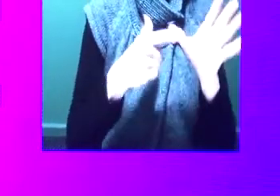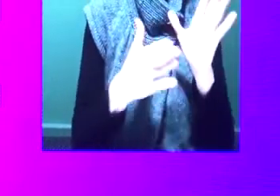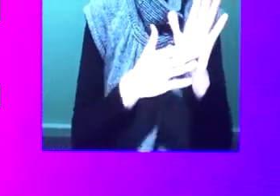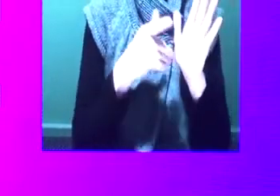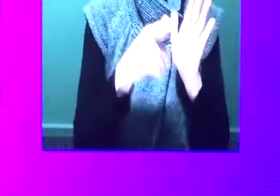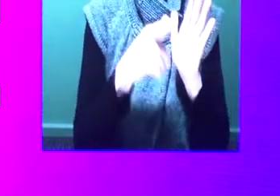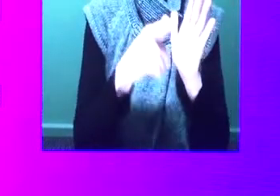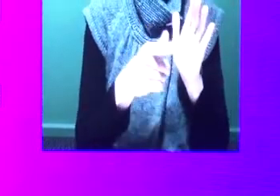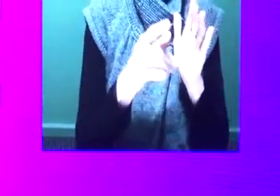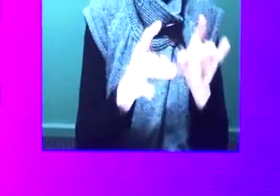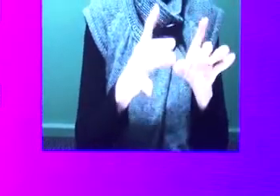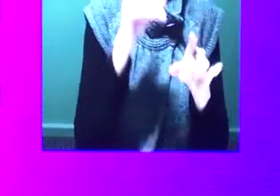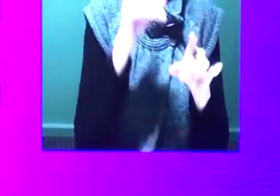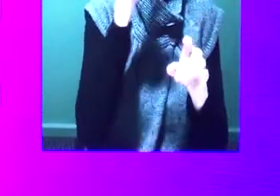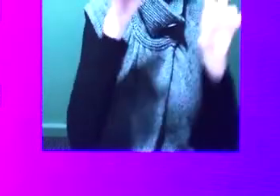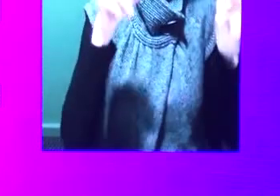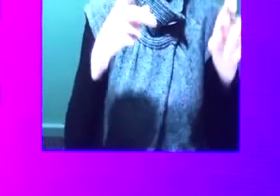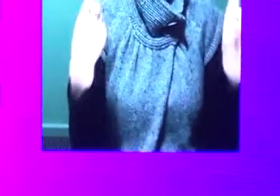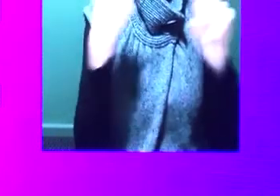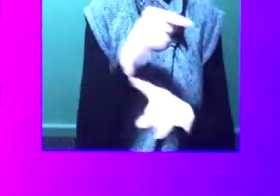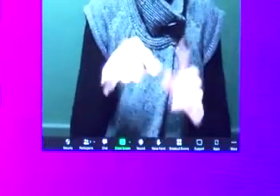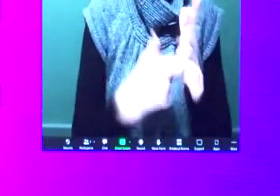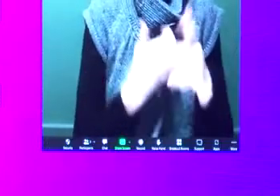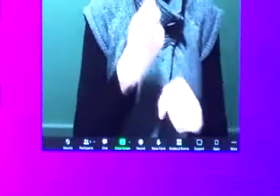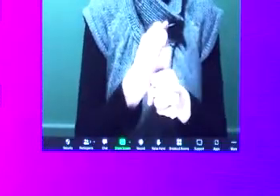campaign to save the Australian music industry earlier this year.